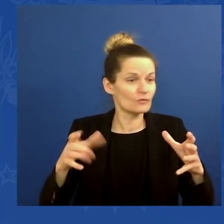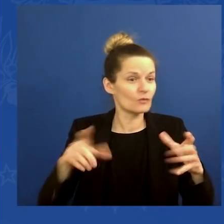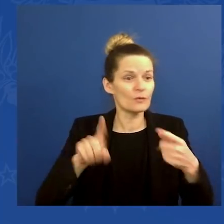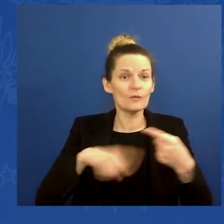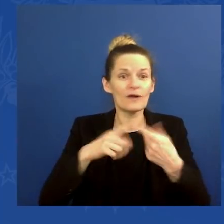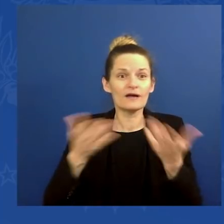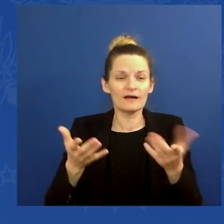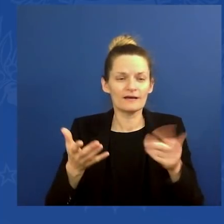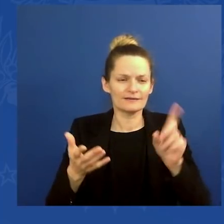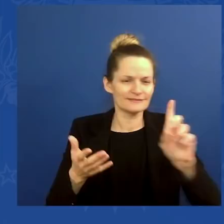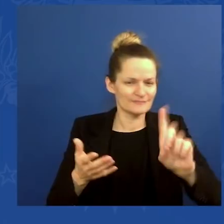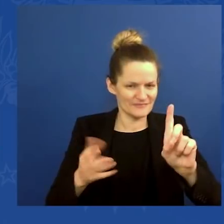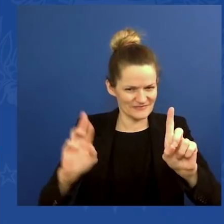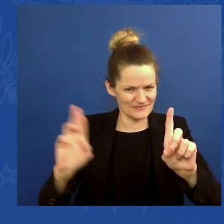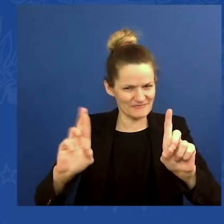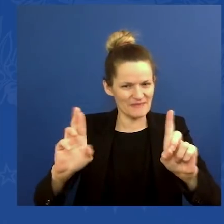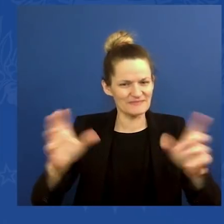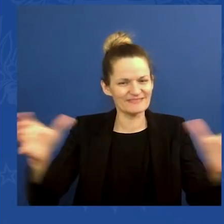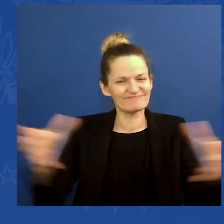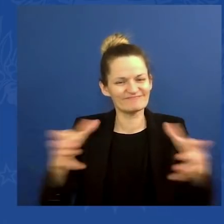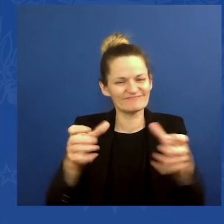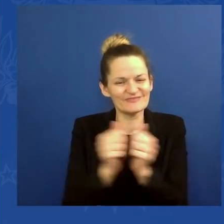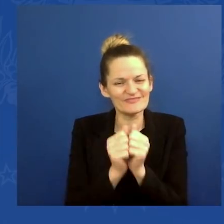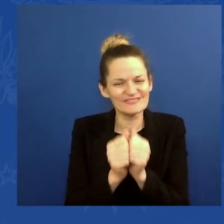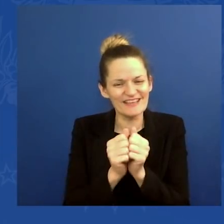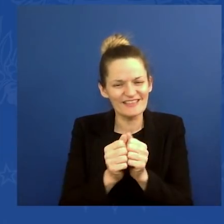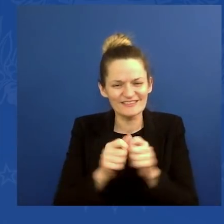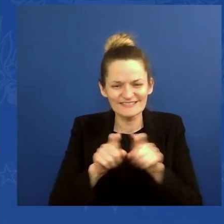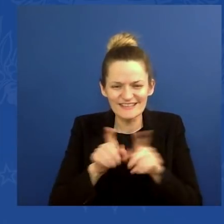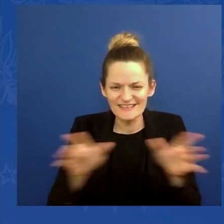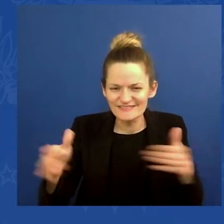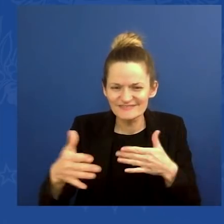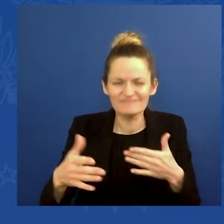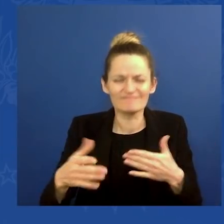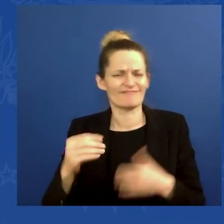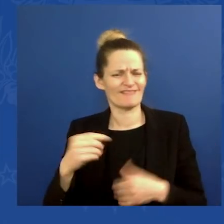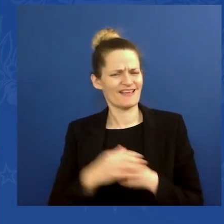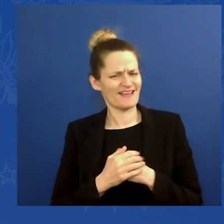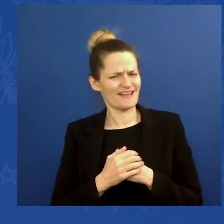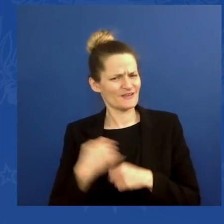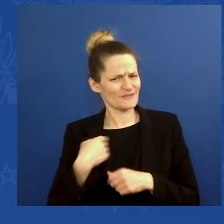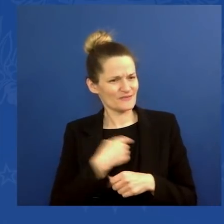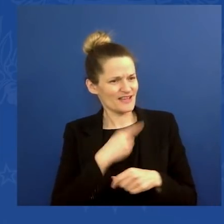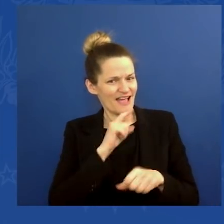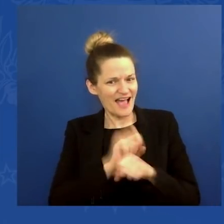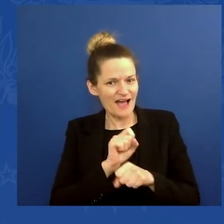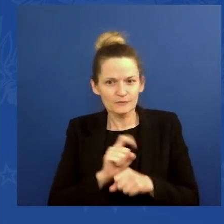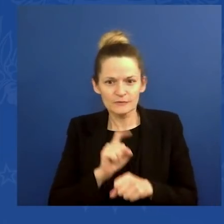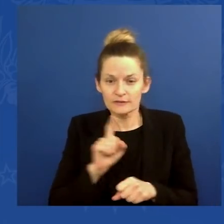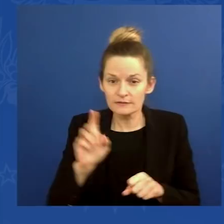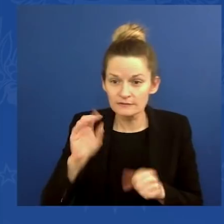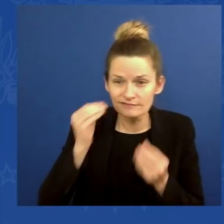and we actually not only agree on one thing, but we remind ourselves we actually like each other.